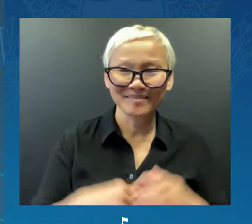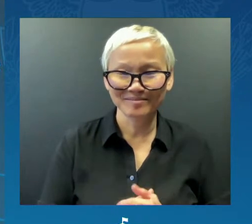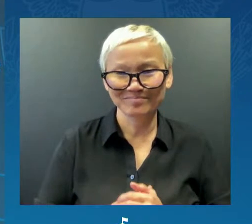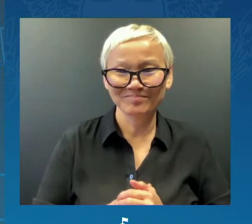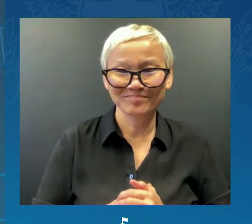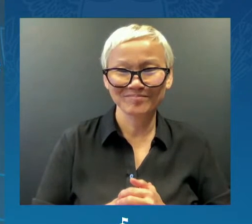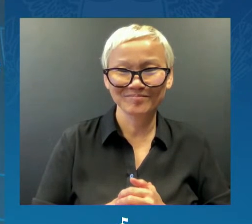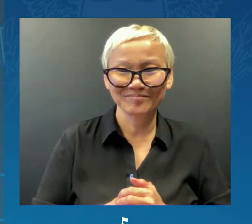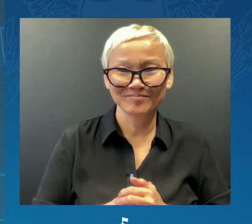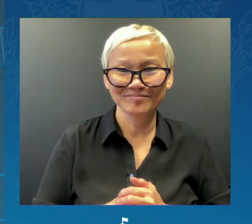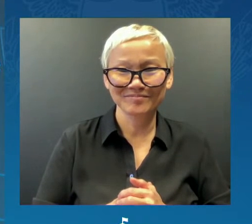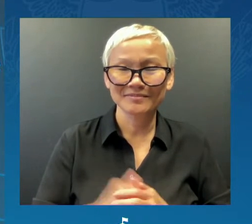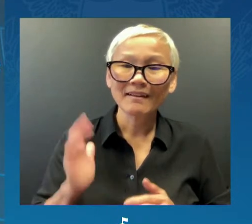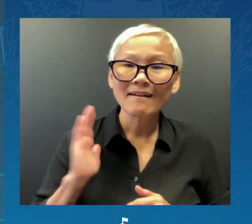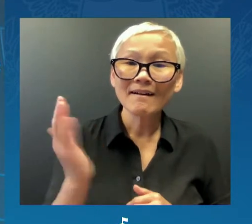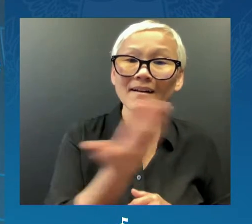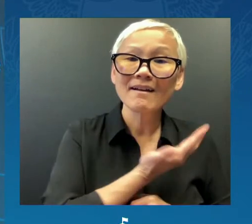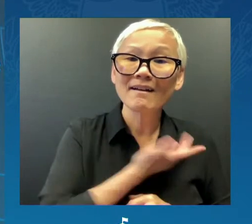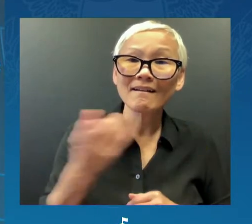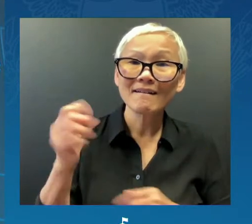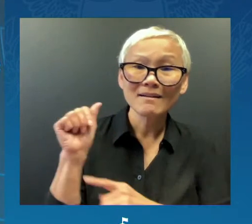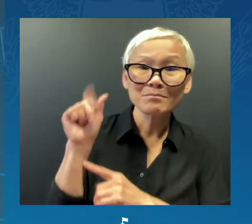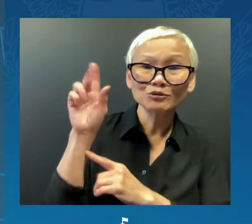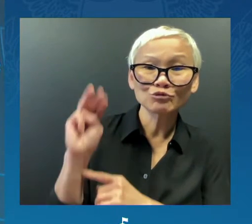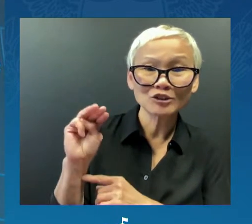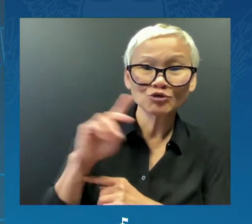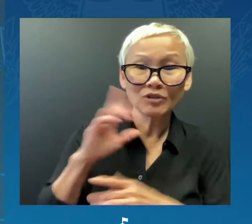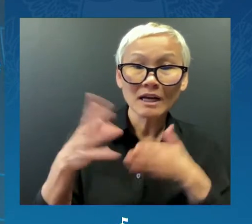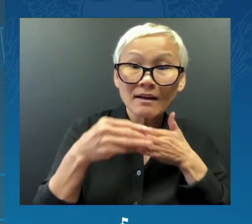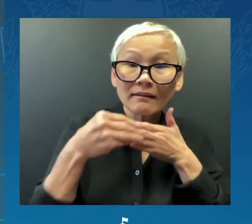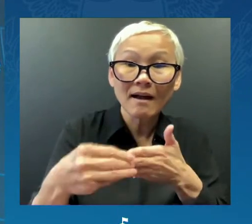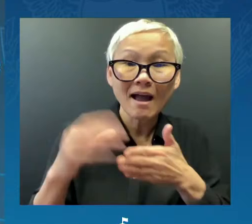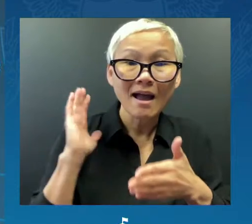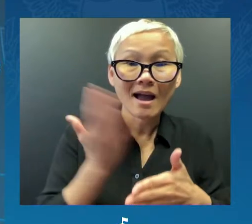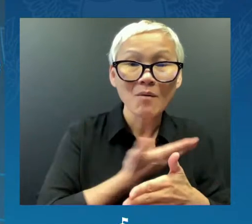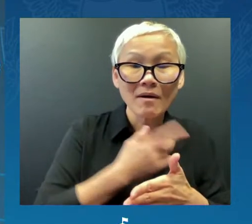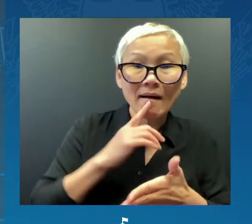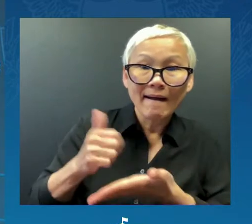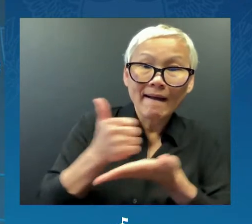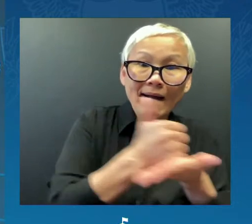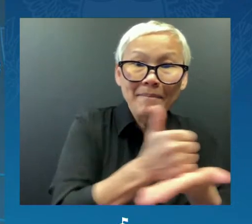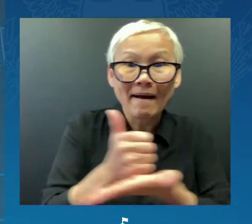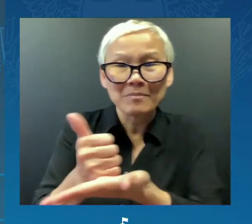not by what we can do for Africa but what we can do with Africa.